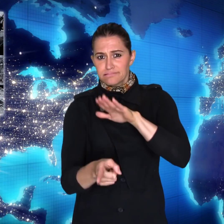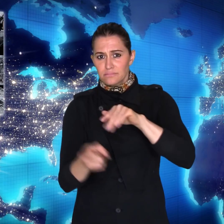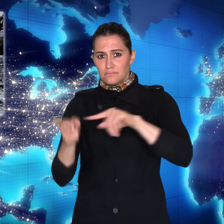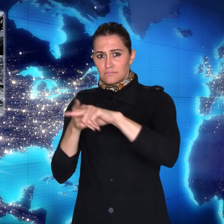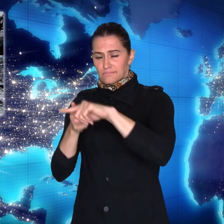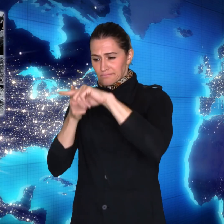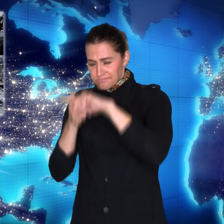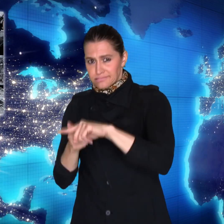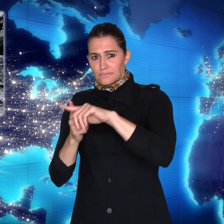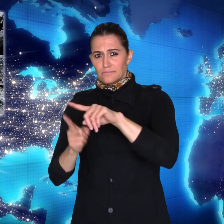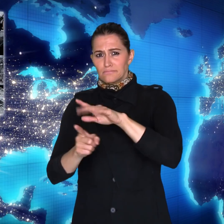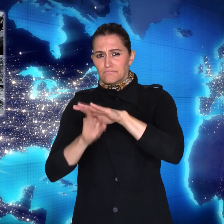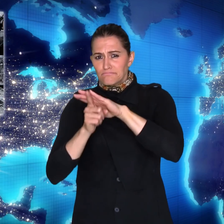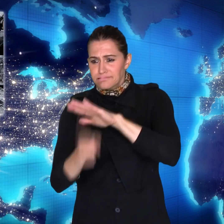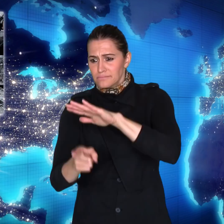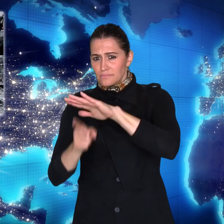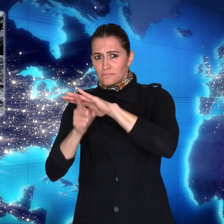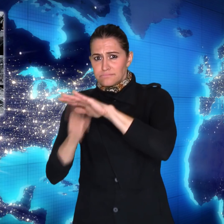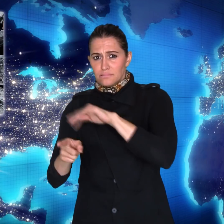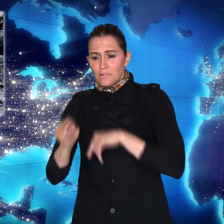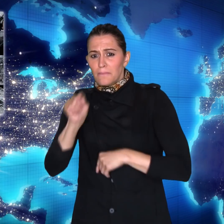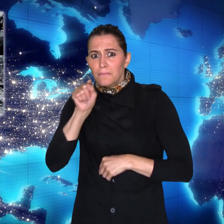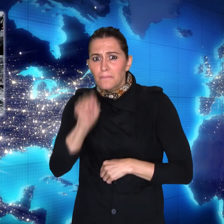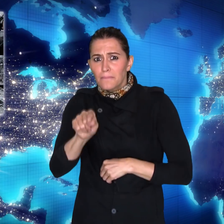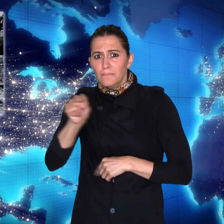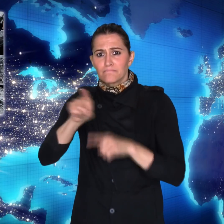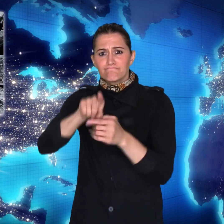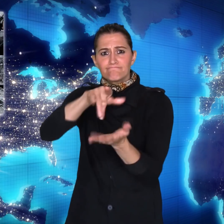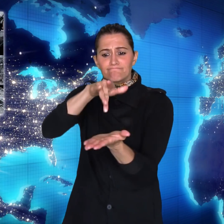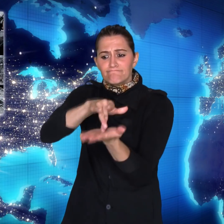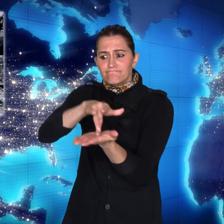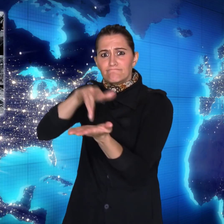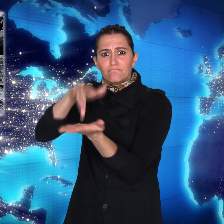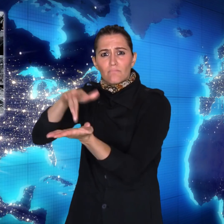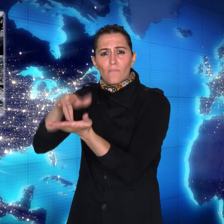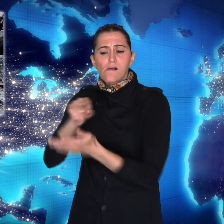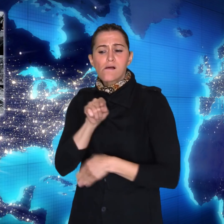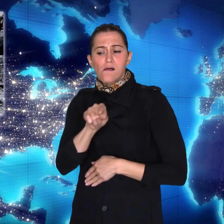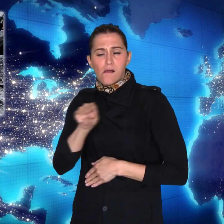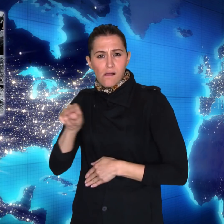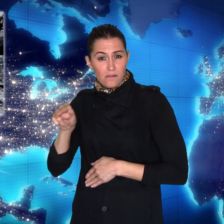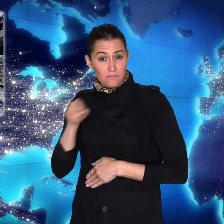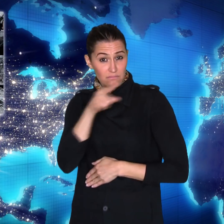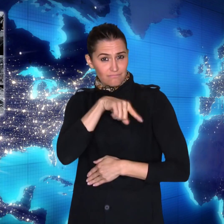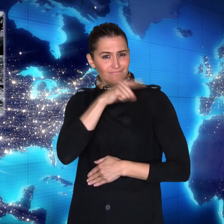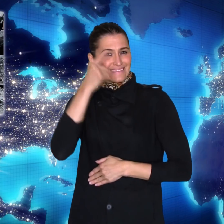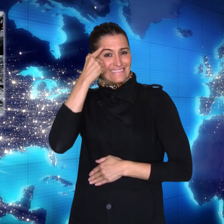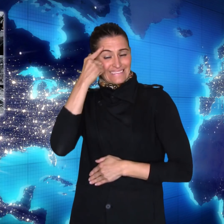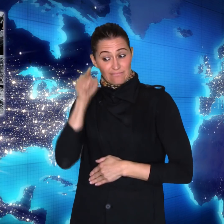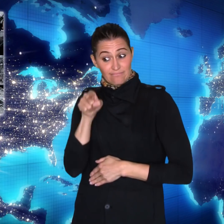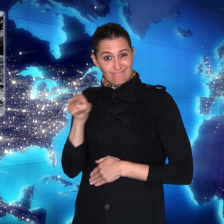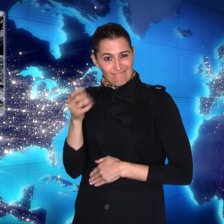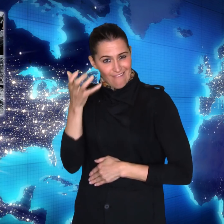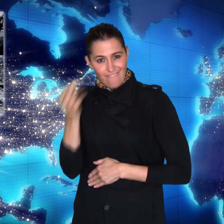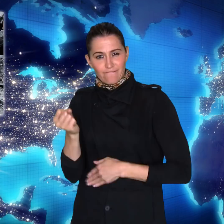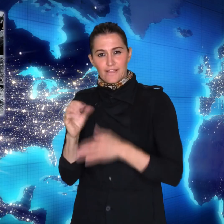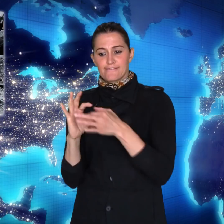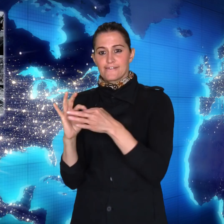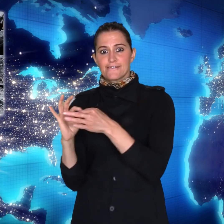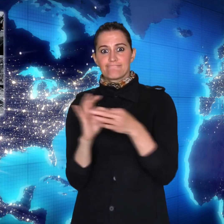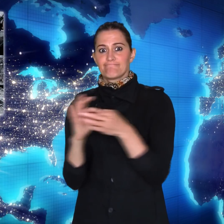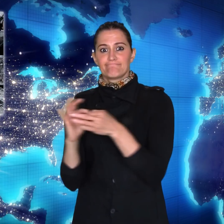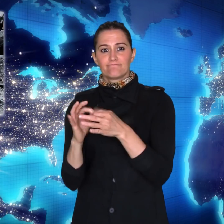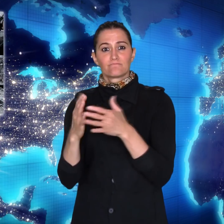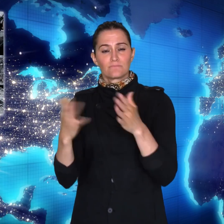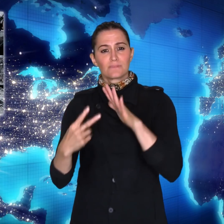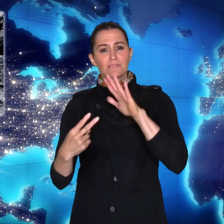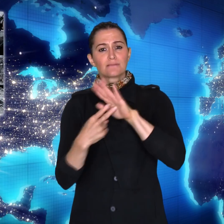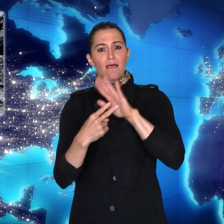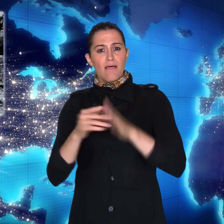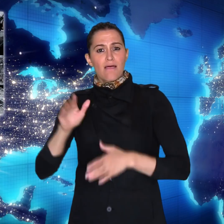to the Syrian chemical weapons program.